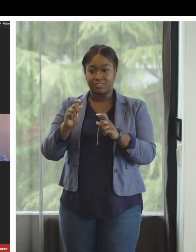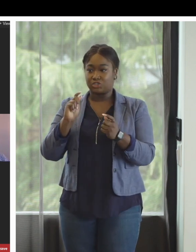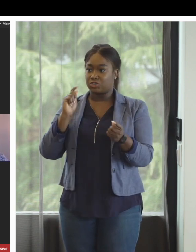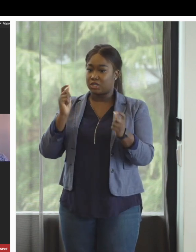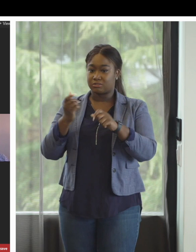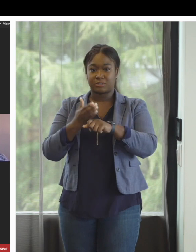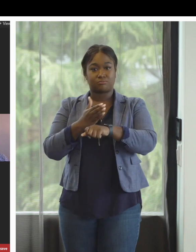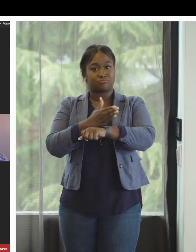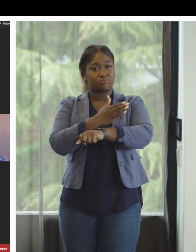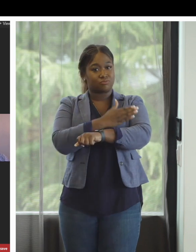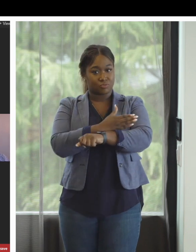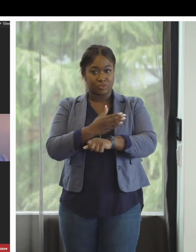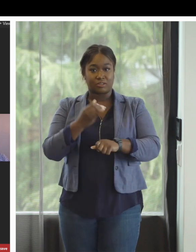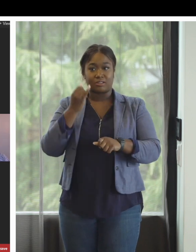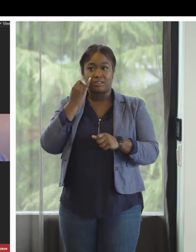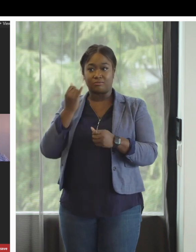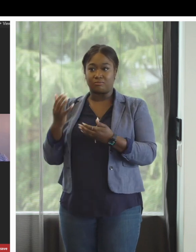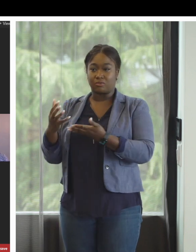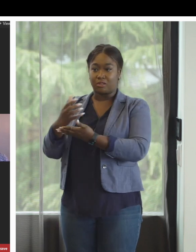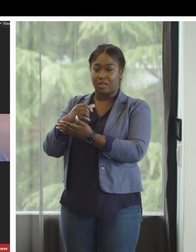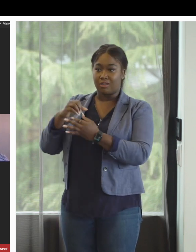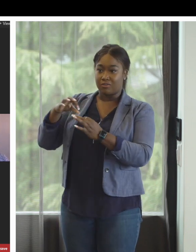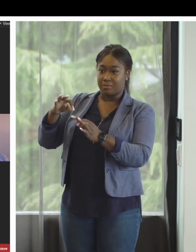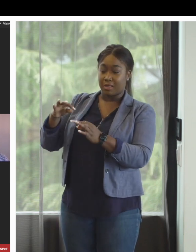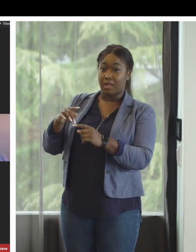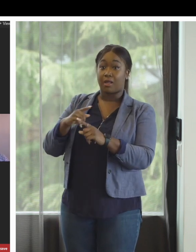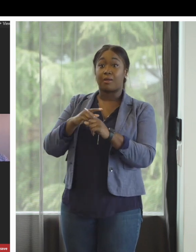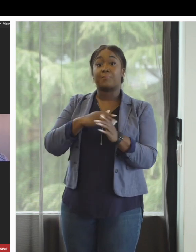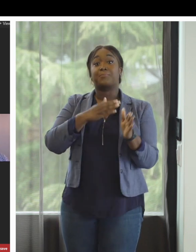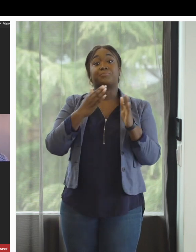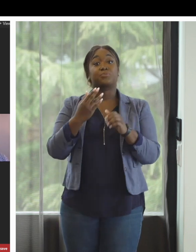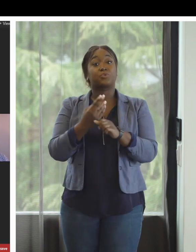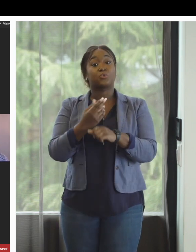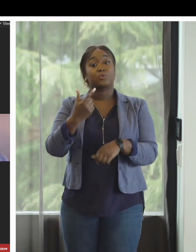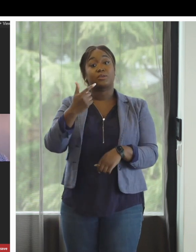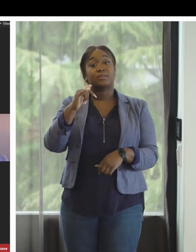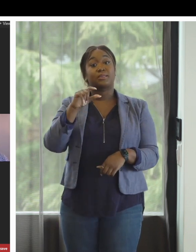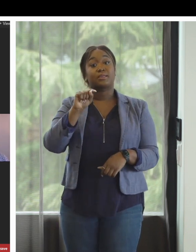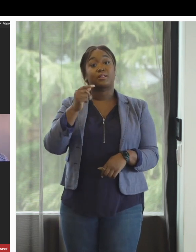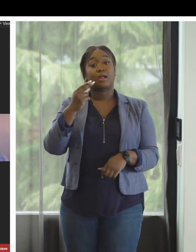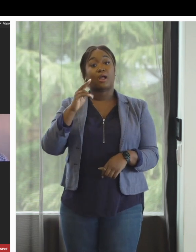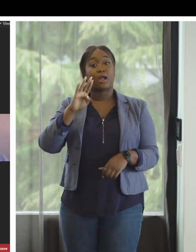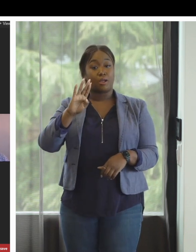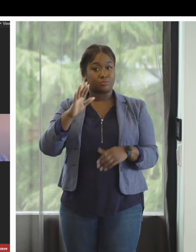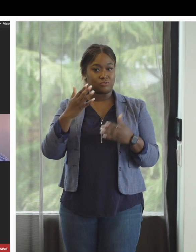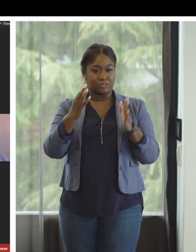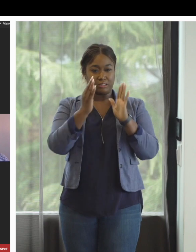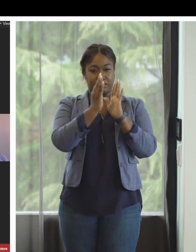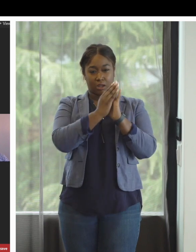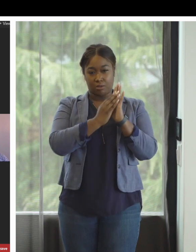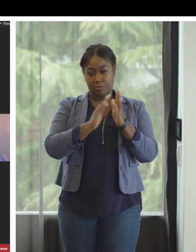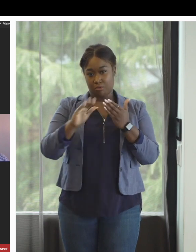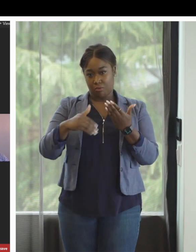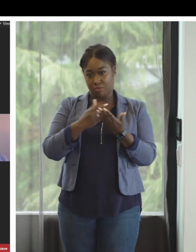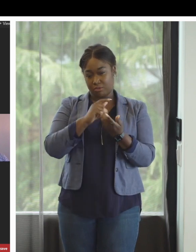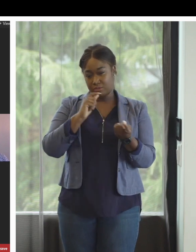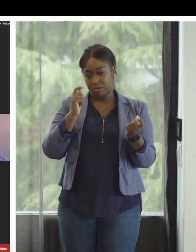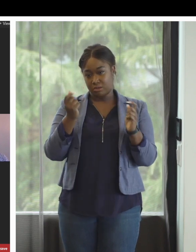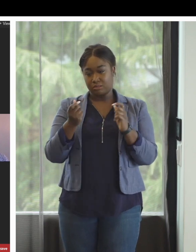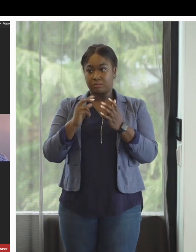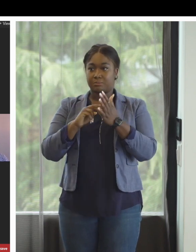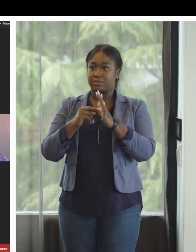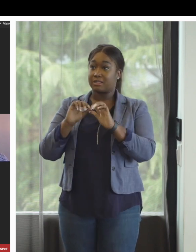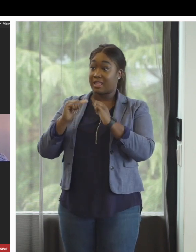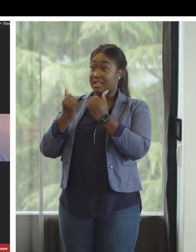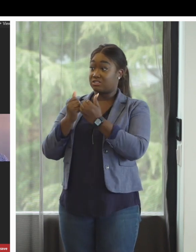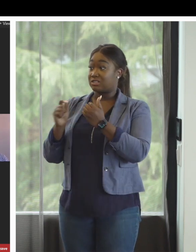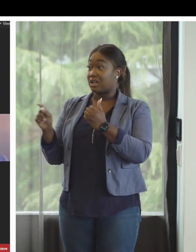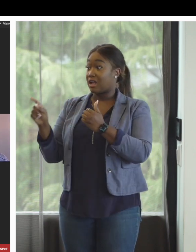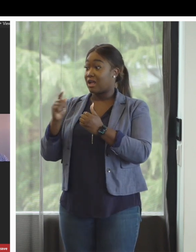. We are looking into Github to document those changes. Don't